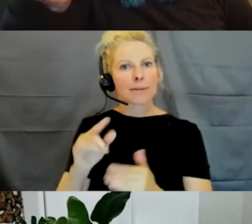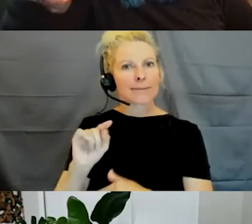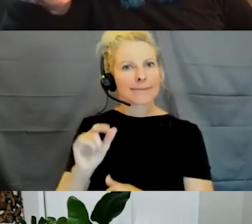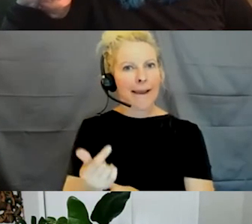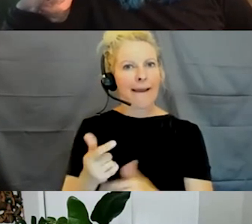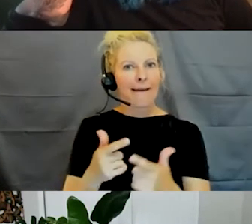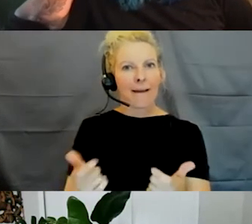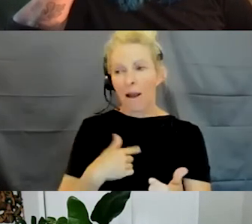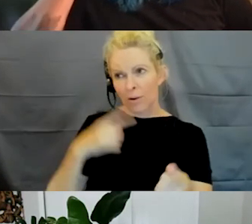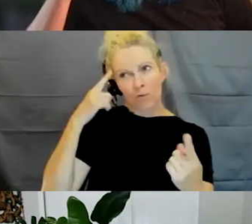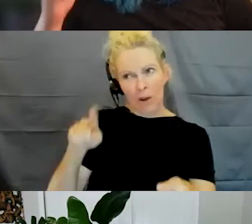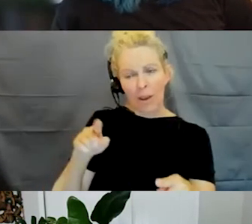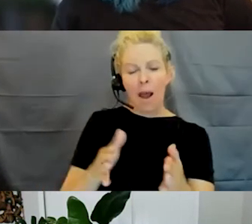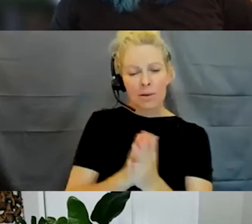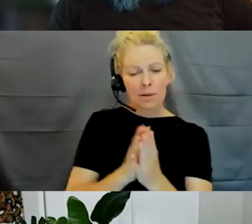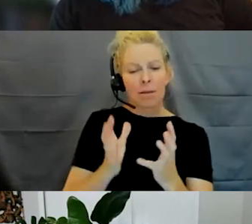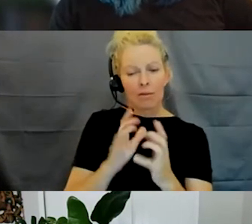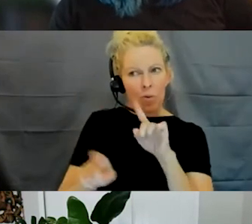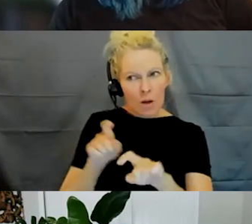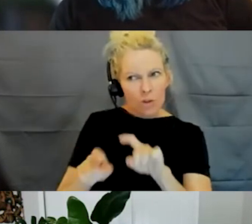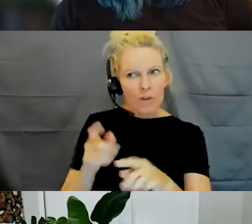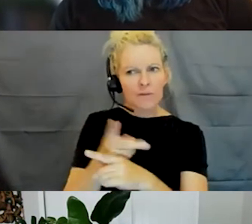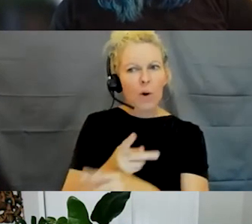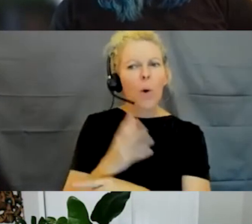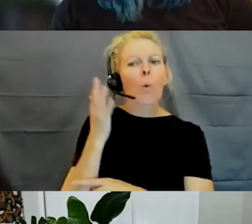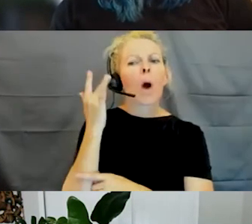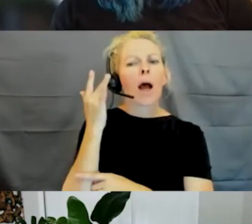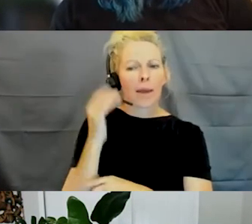I agree with you, ask lots of questions there and figure out why they are doing that. Think